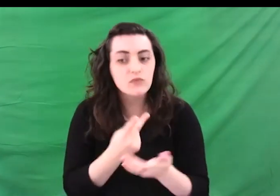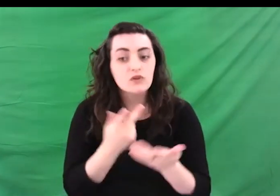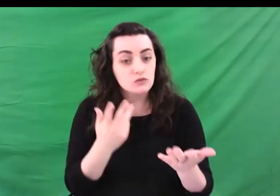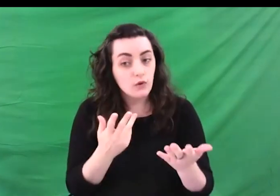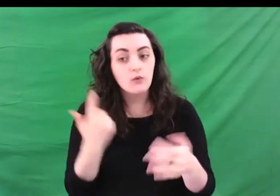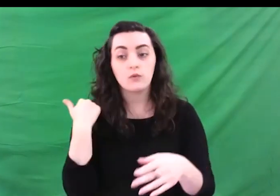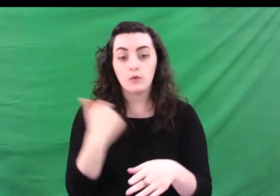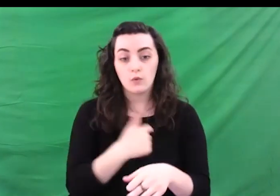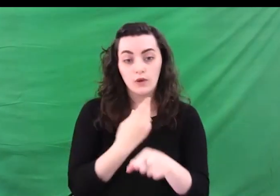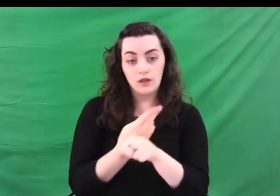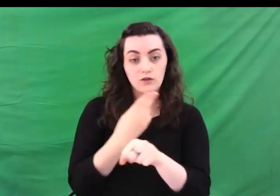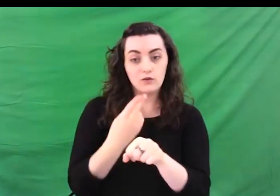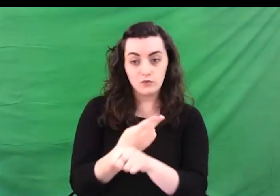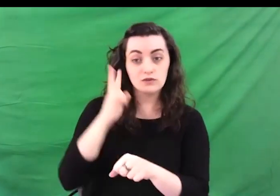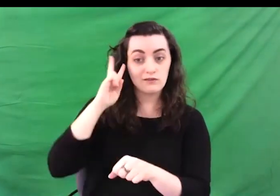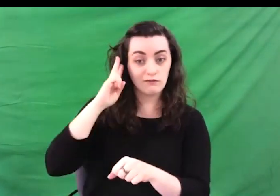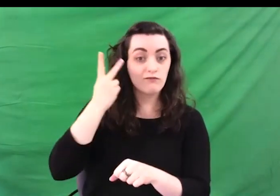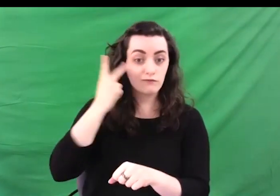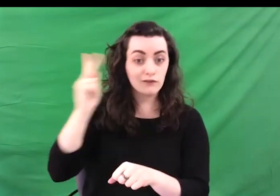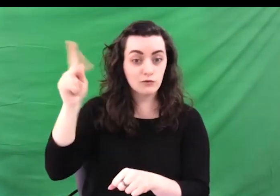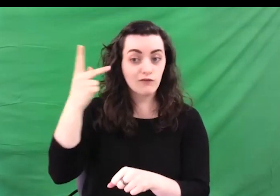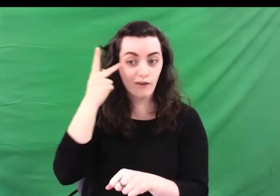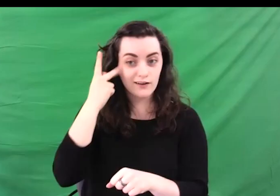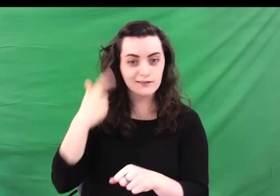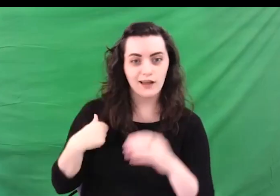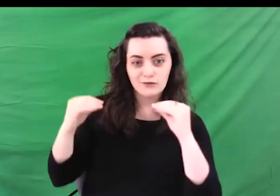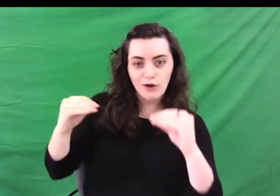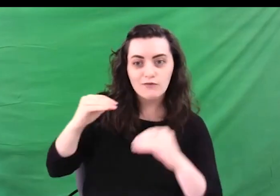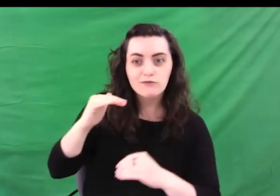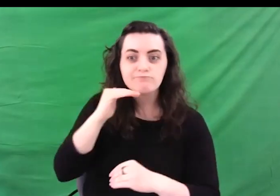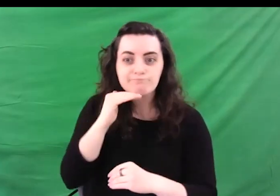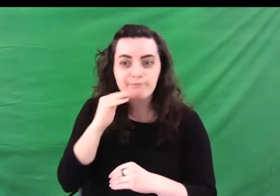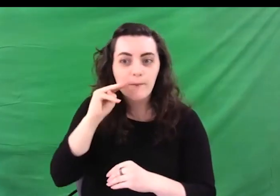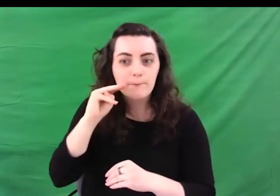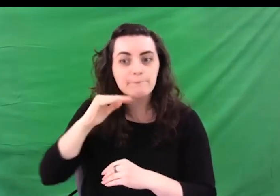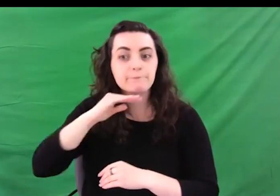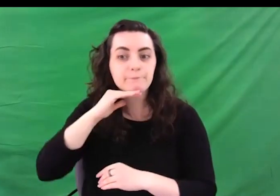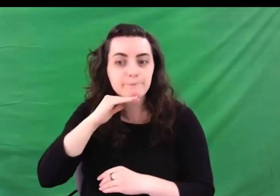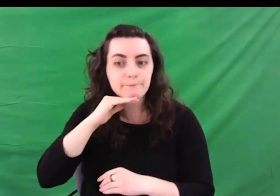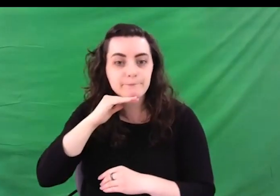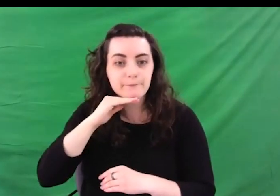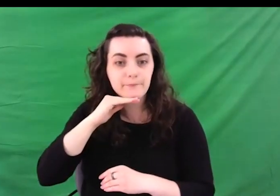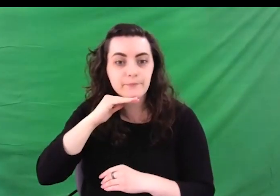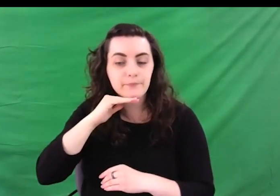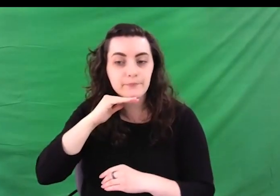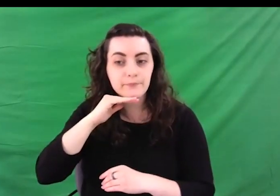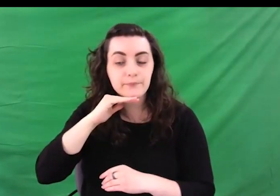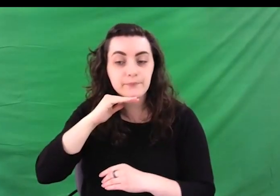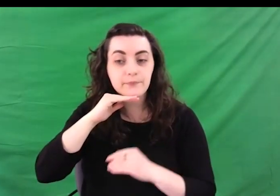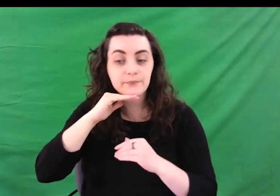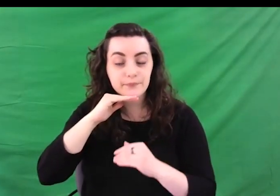So I taught her the visual phonics for that. So we got our handout and placed it under our chin,